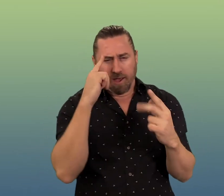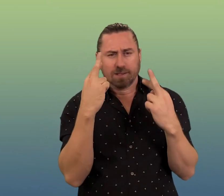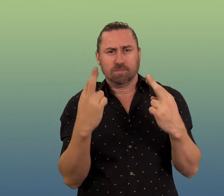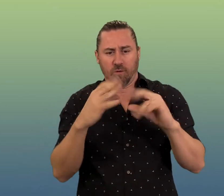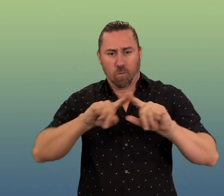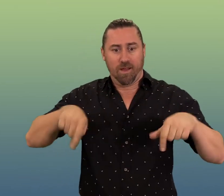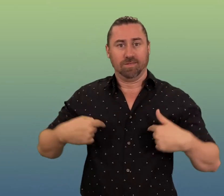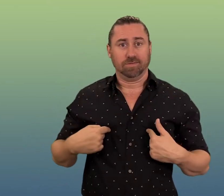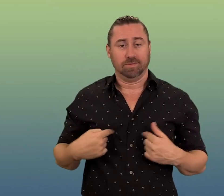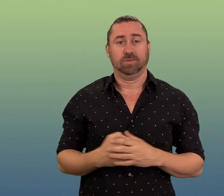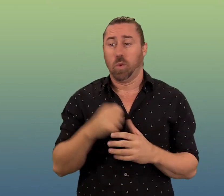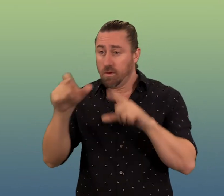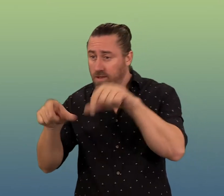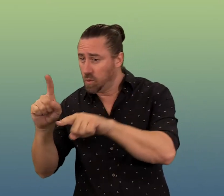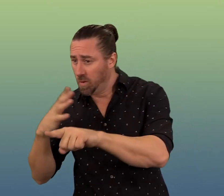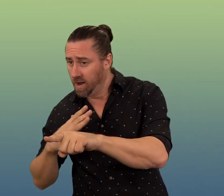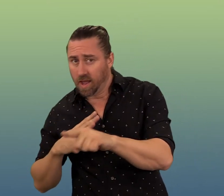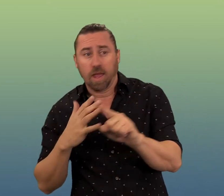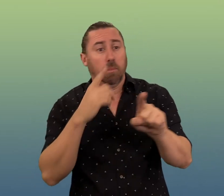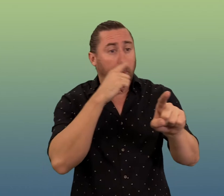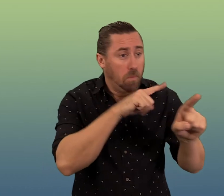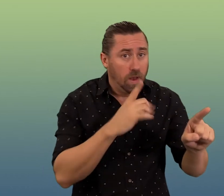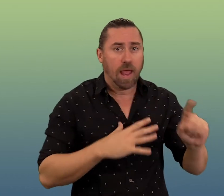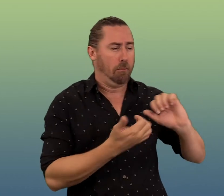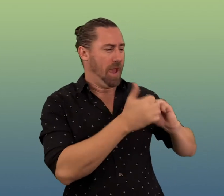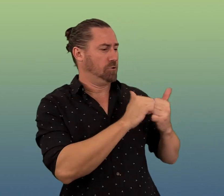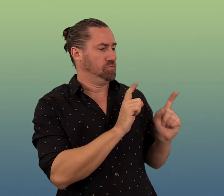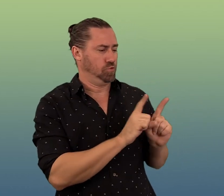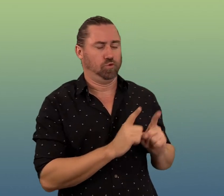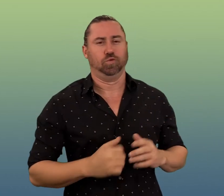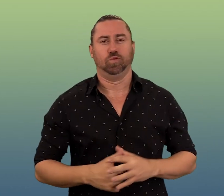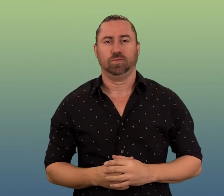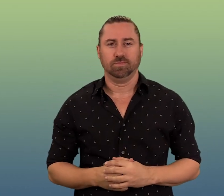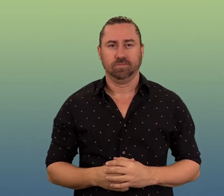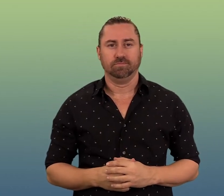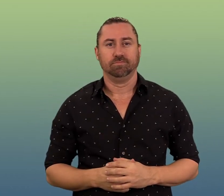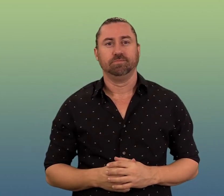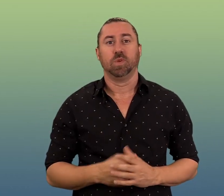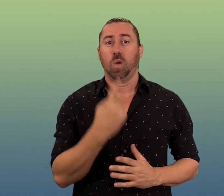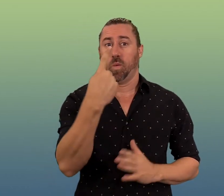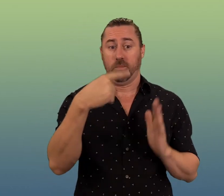and needs of our customers our people and our partners. One point one.